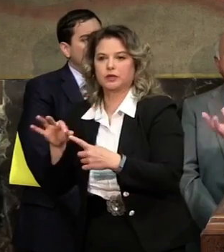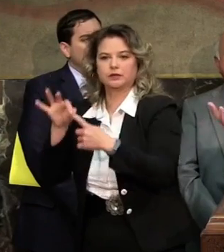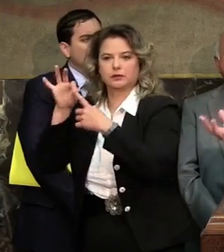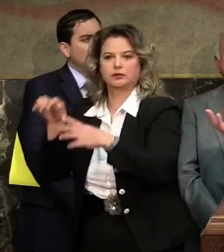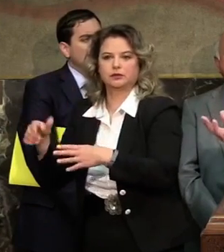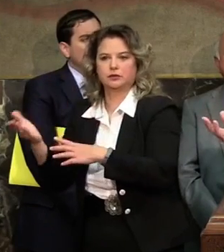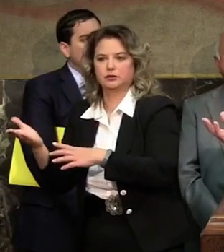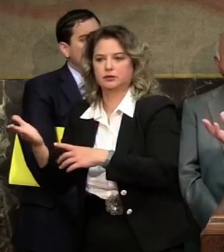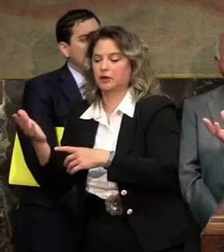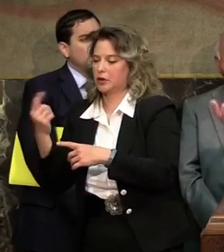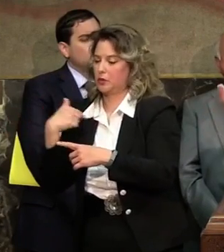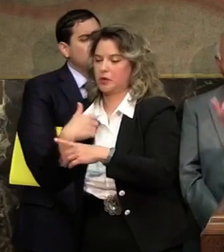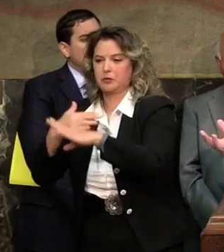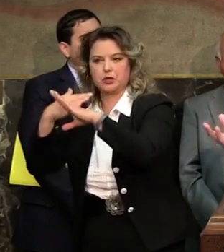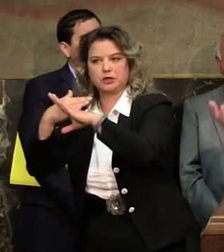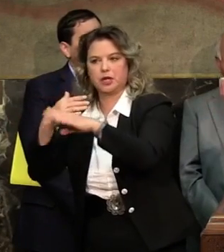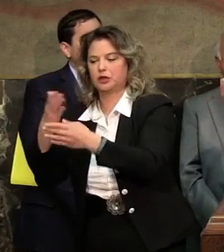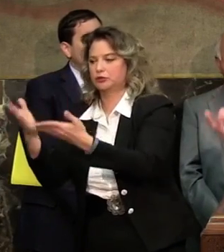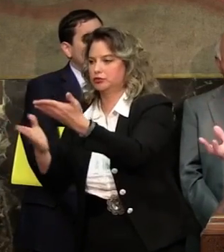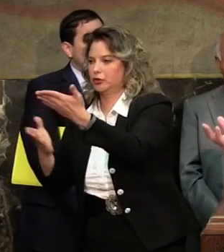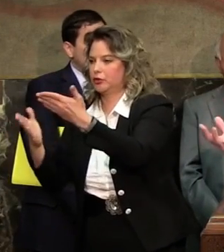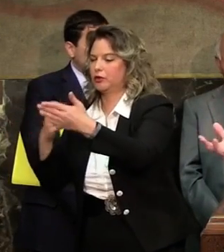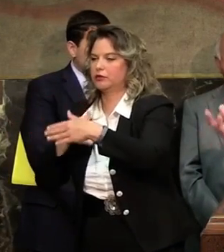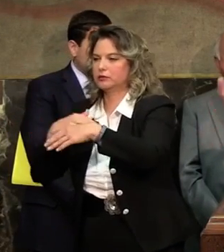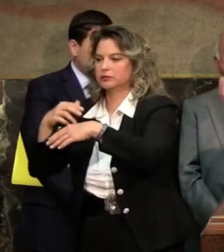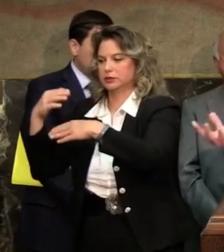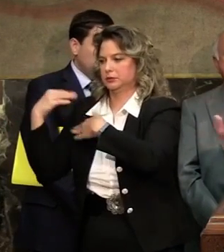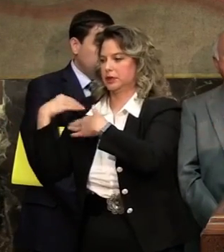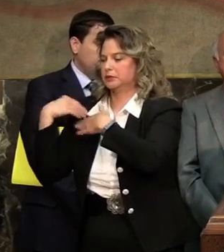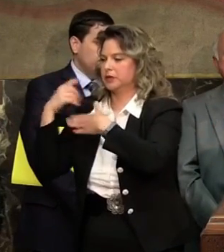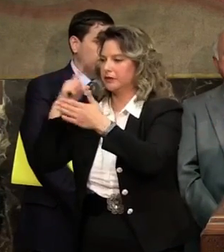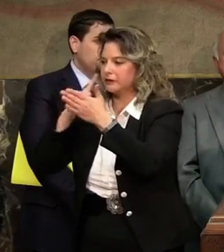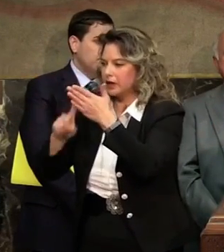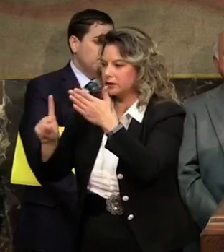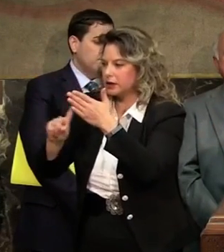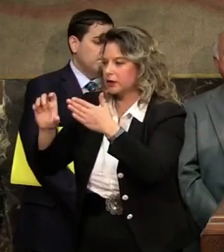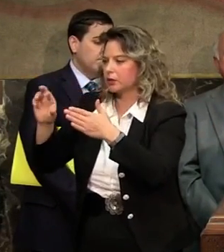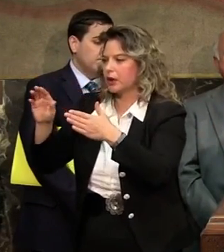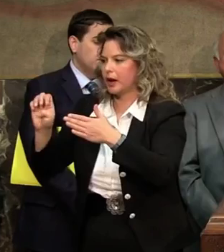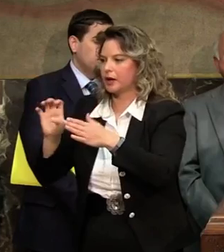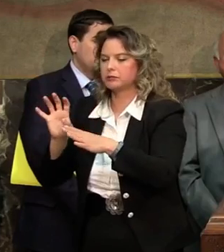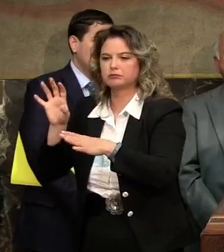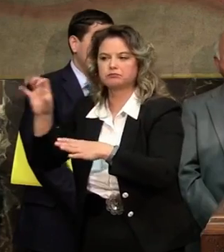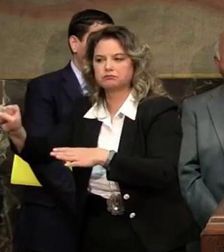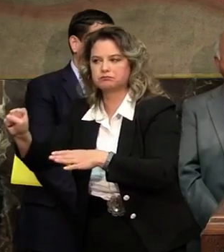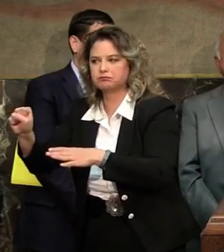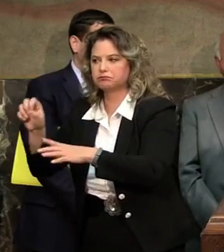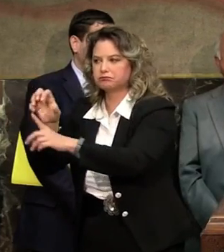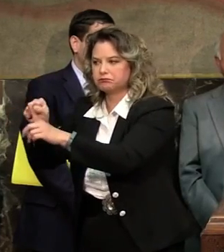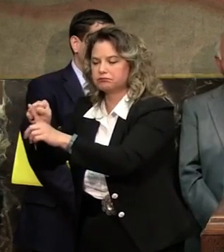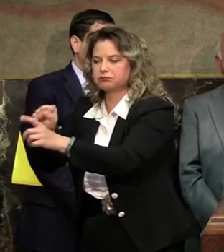responsibility of crime prevention investigating crime and apprehending criminals on the other hand we operate